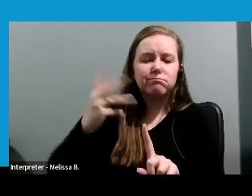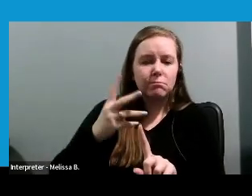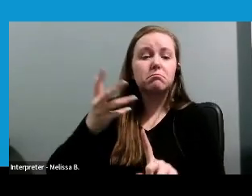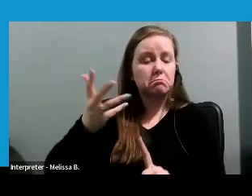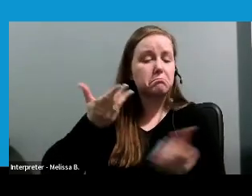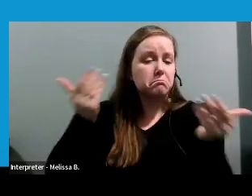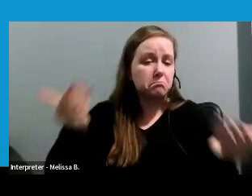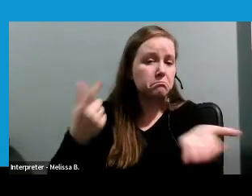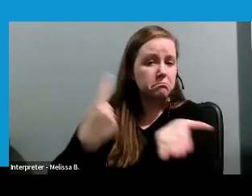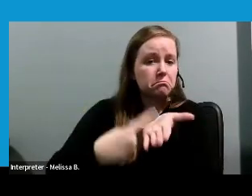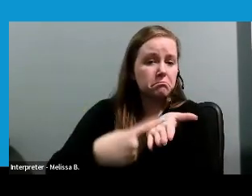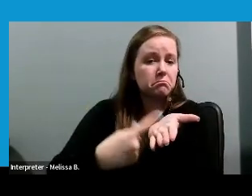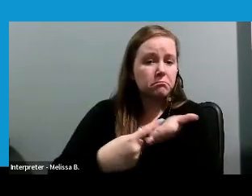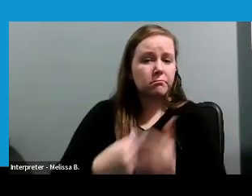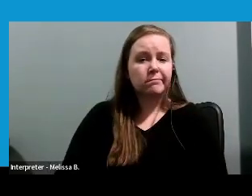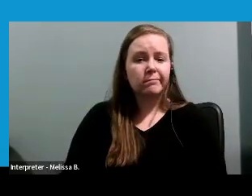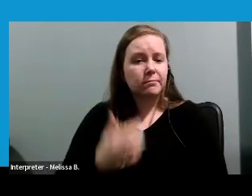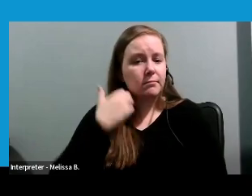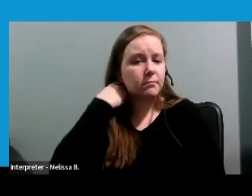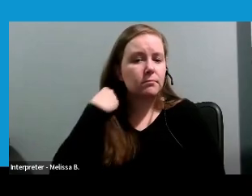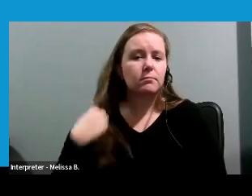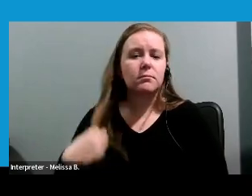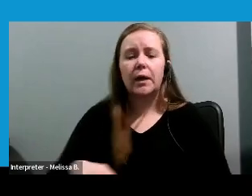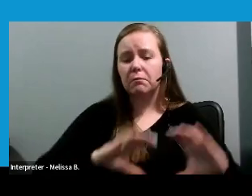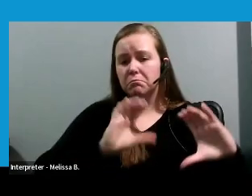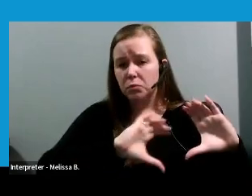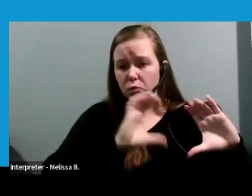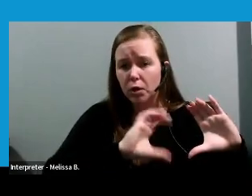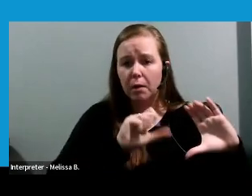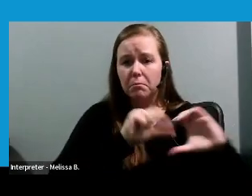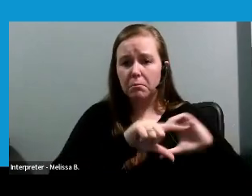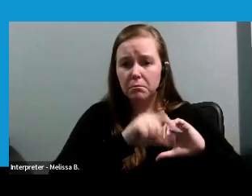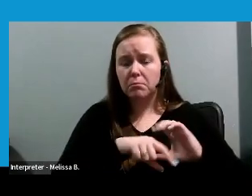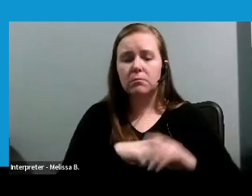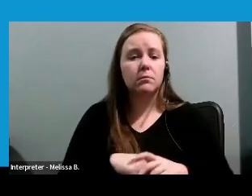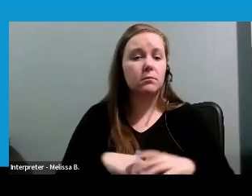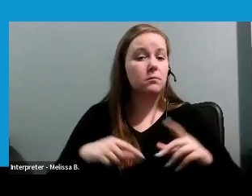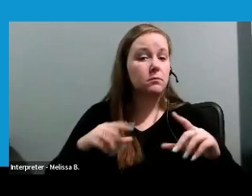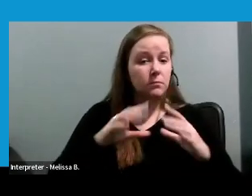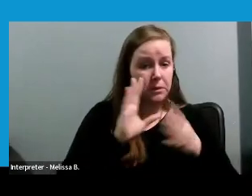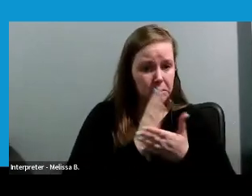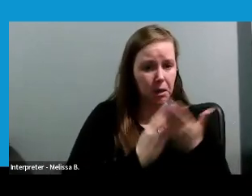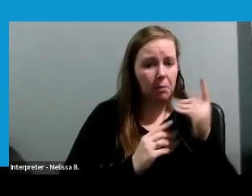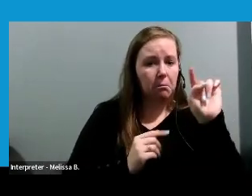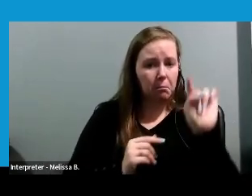Shannon Spencer (she/her): Feel free to share it in the chat. I'm seeing some people saying no already.